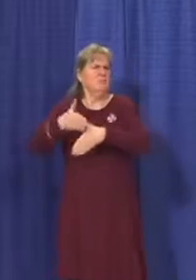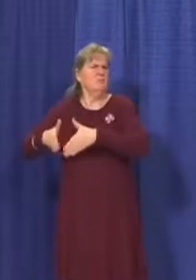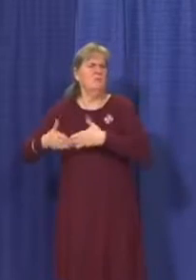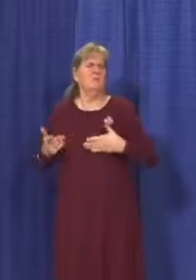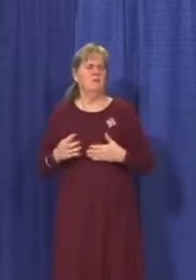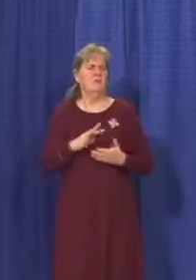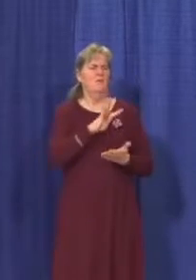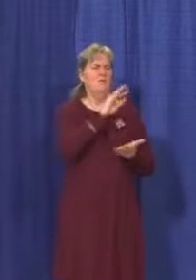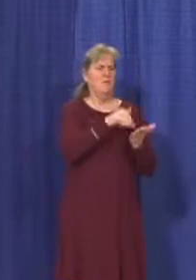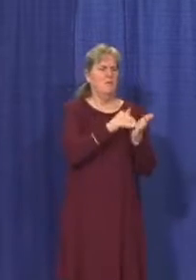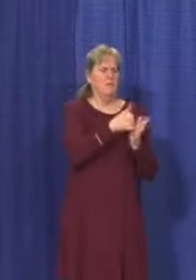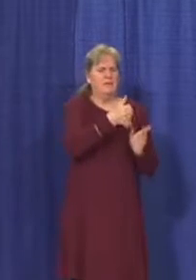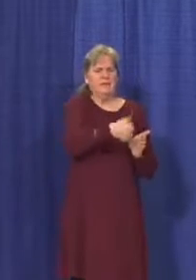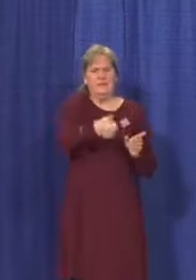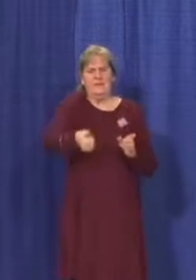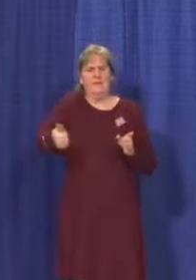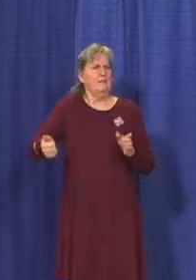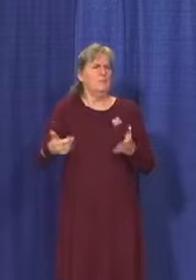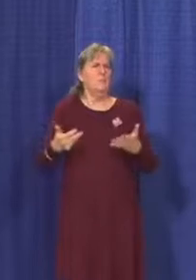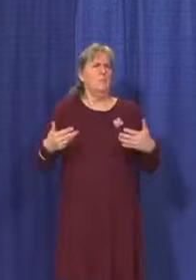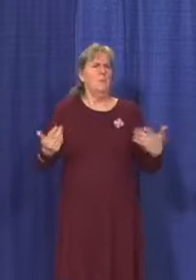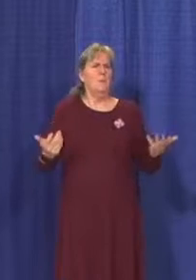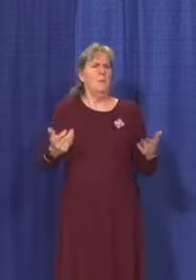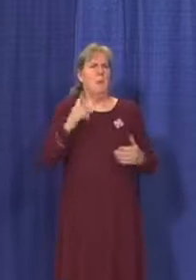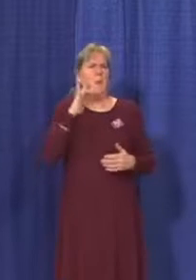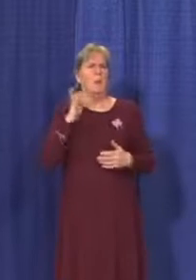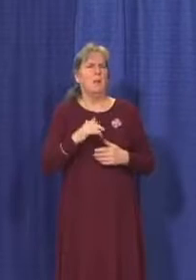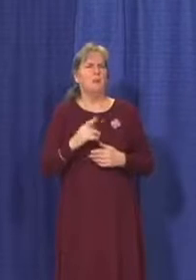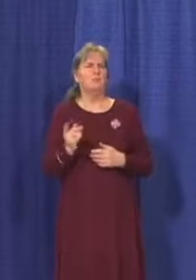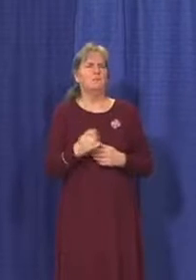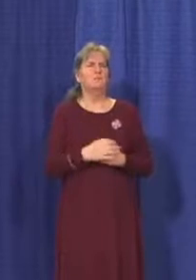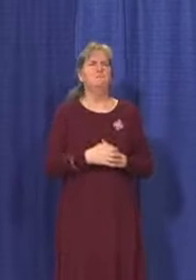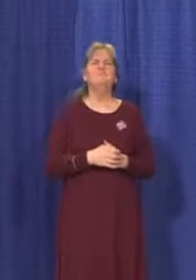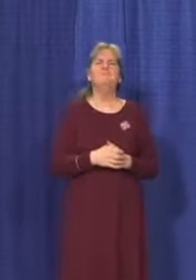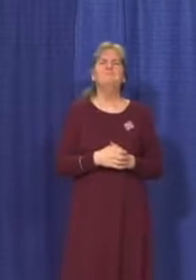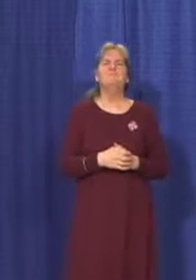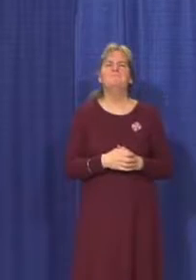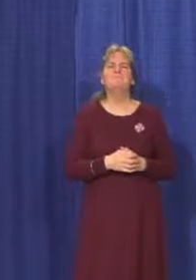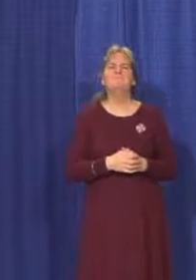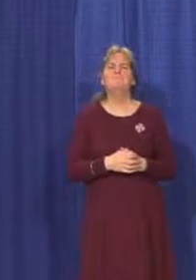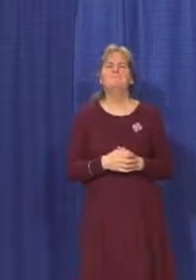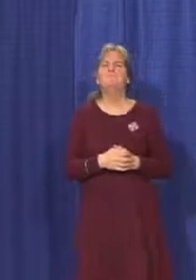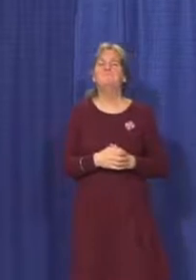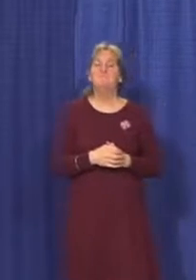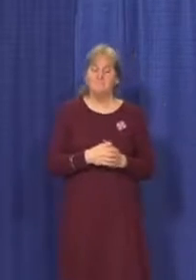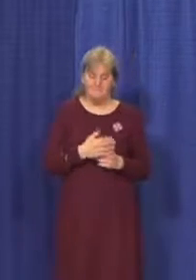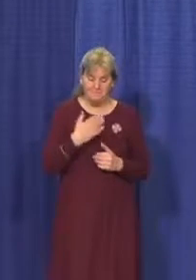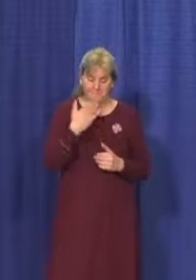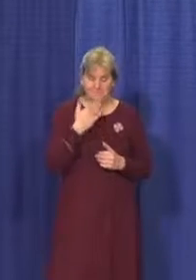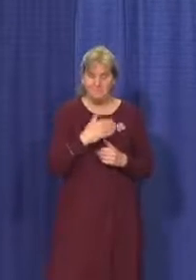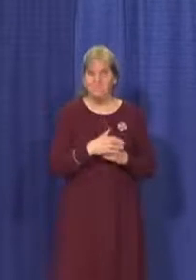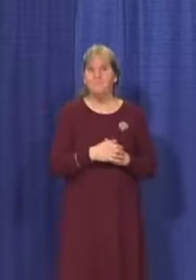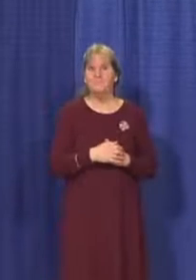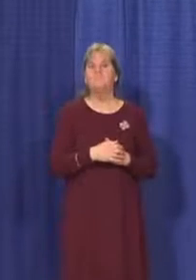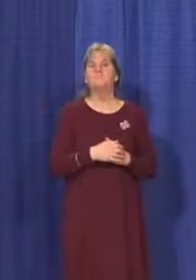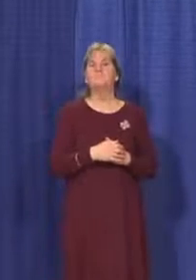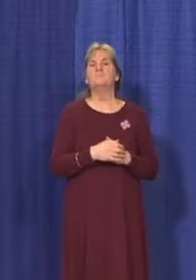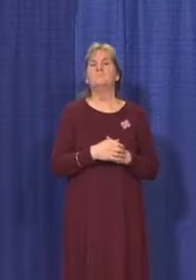Or is it split up, $4 million each year? Thank you, for the question.